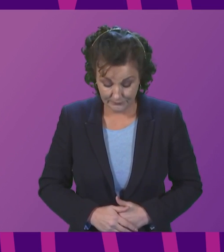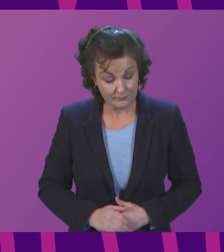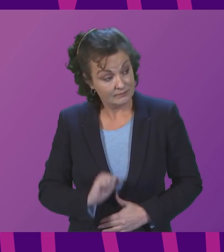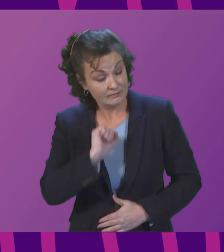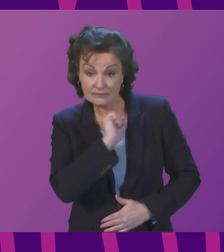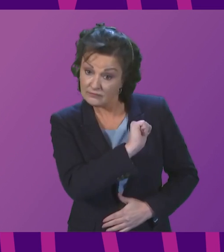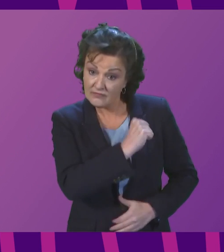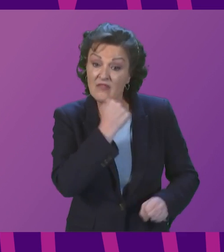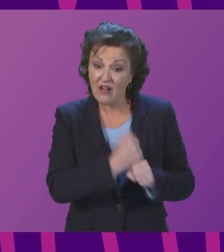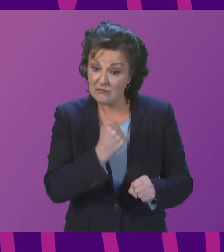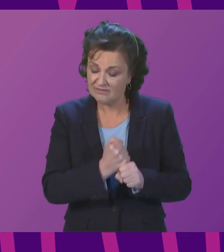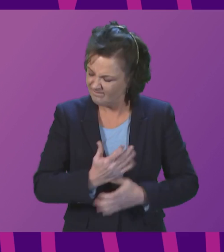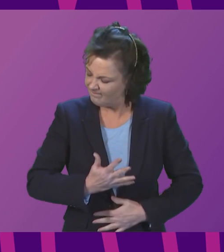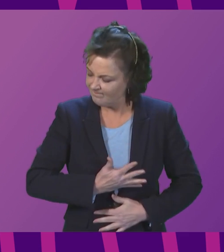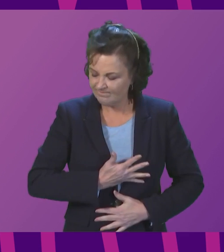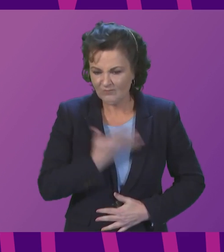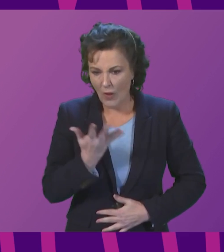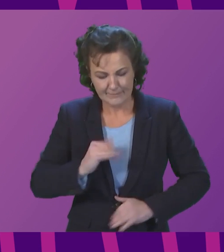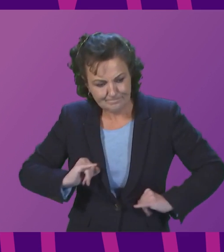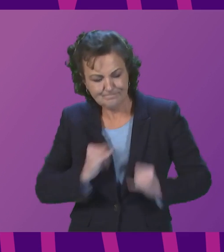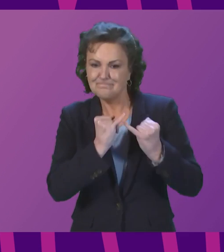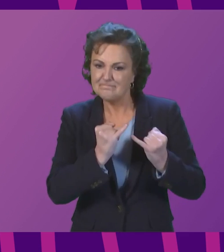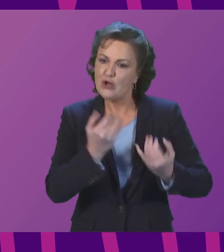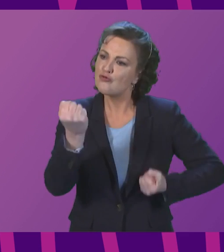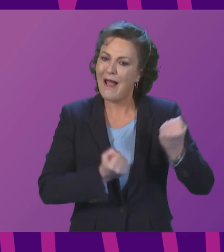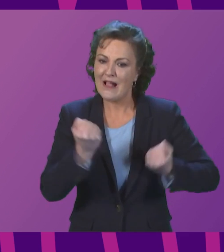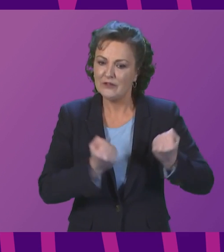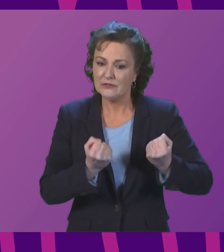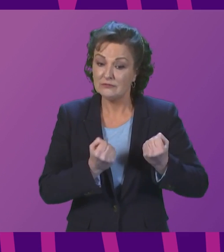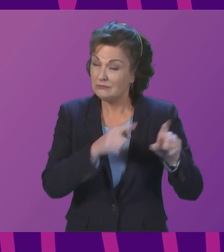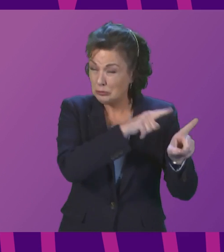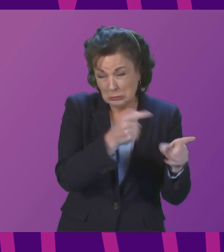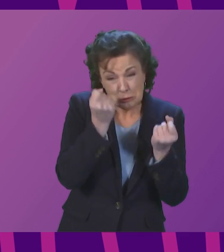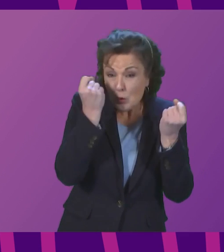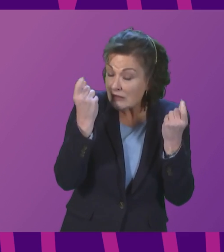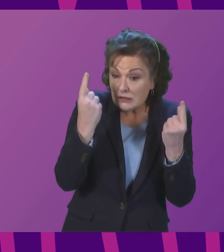She does not seem to understand that many people, particularly those living in rural